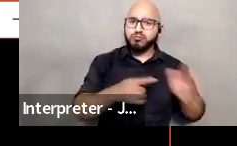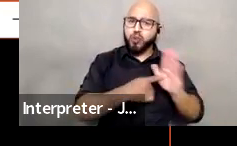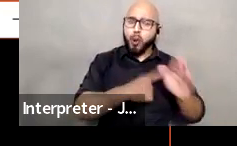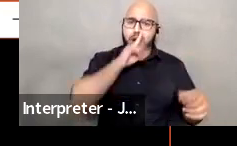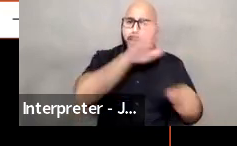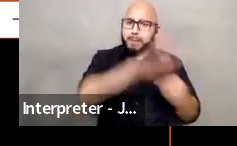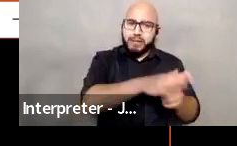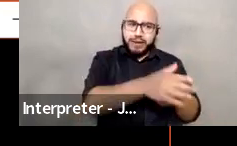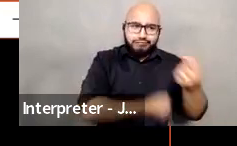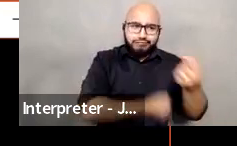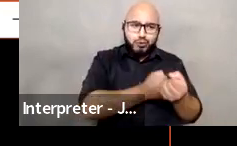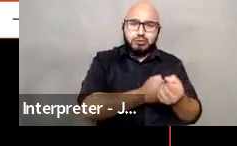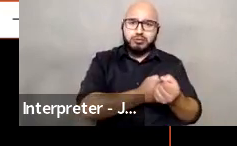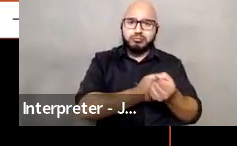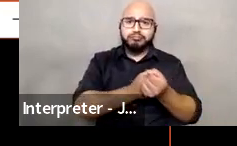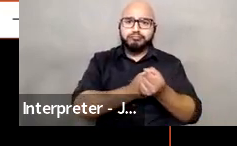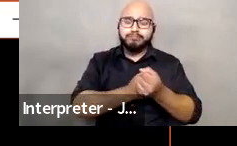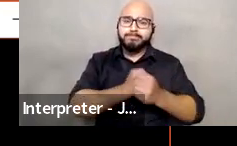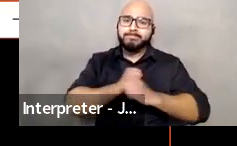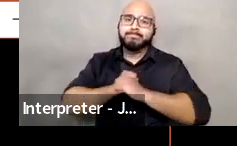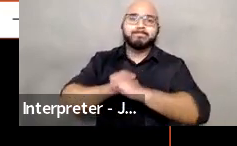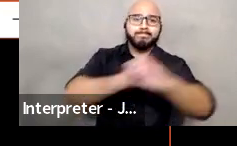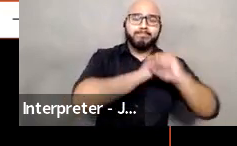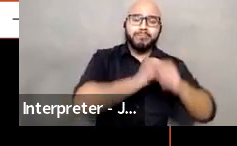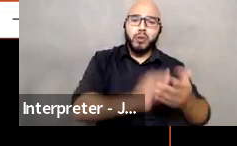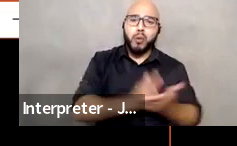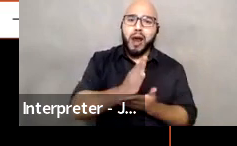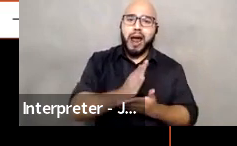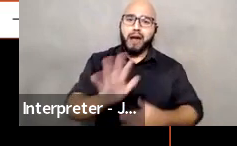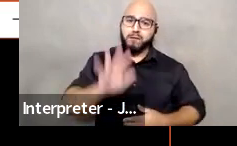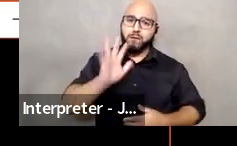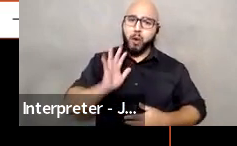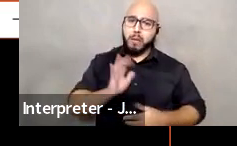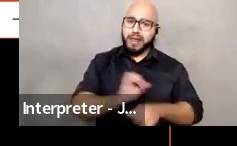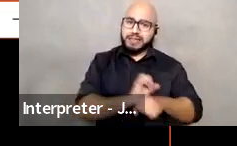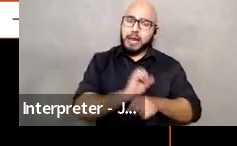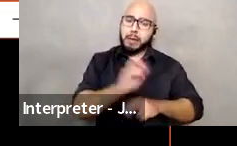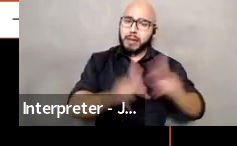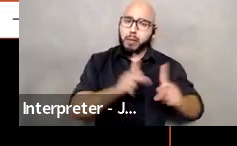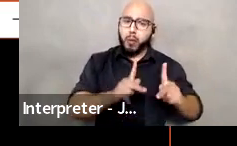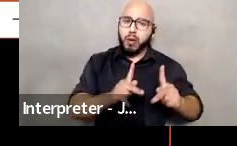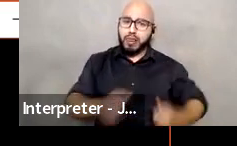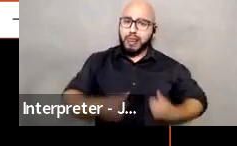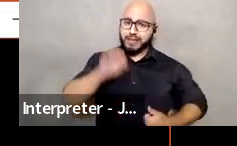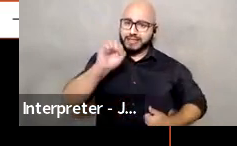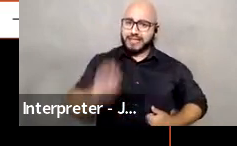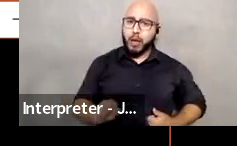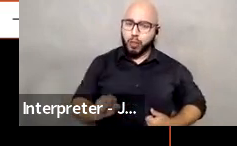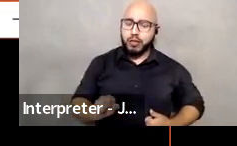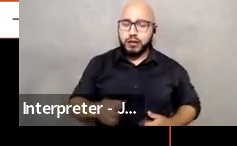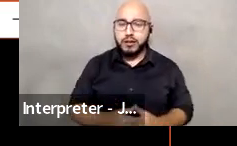Defending the rights. Of formerly enslaved people in the South. It was the 13th, 14th and.